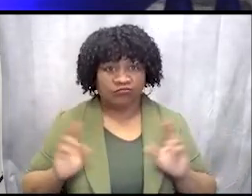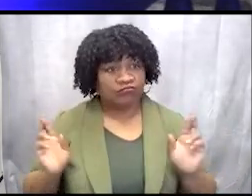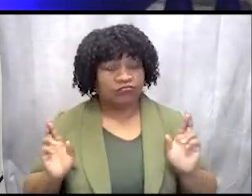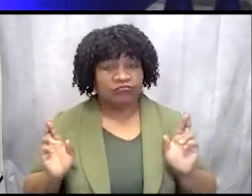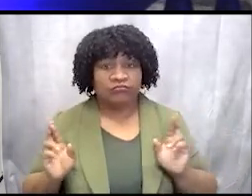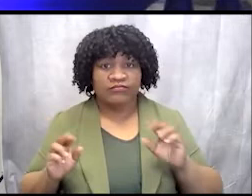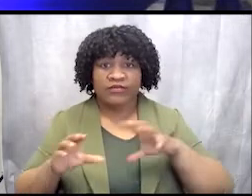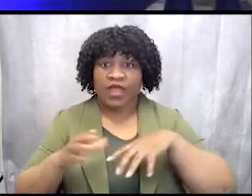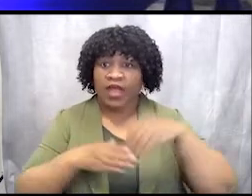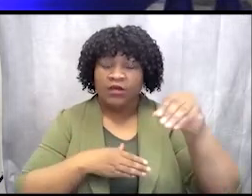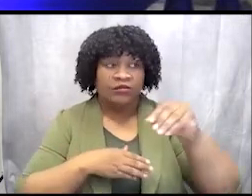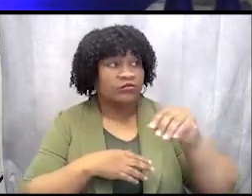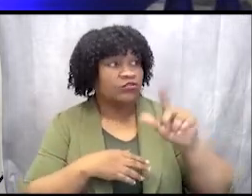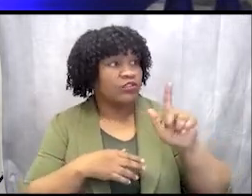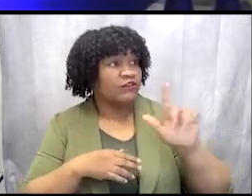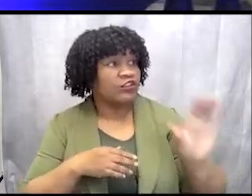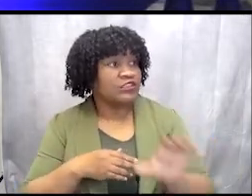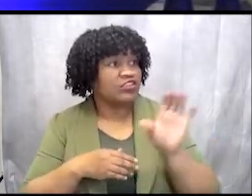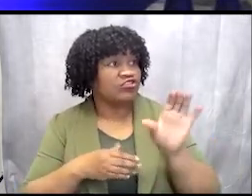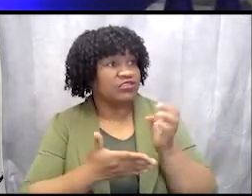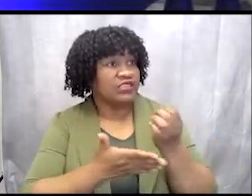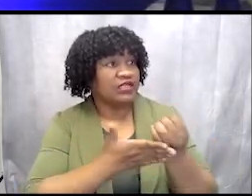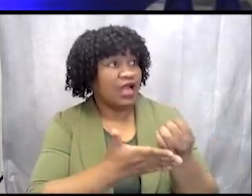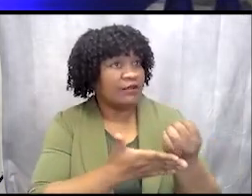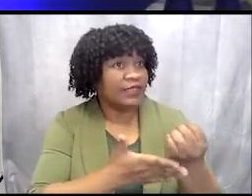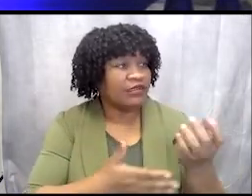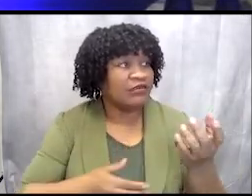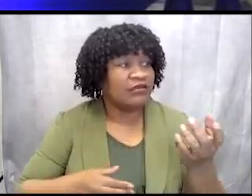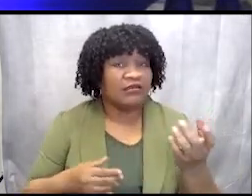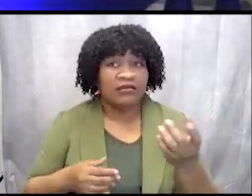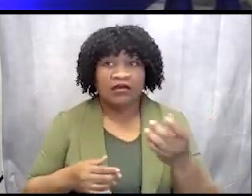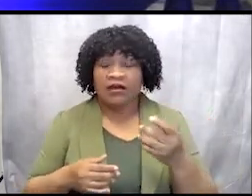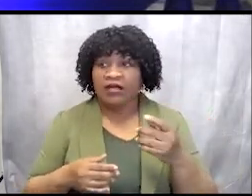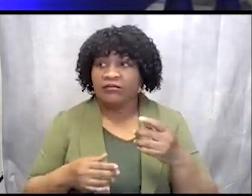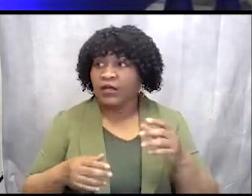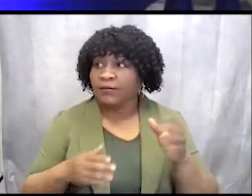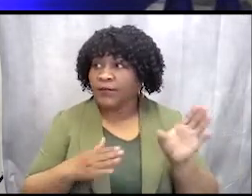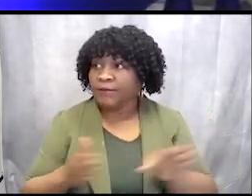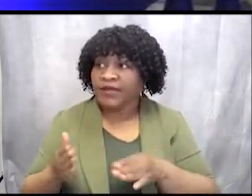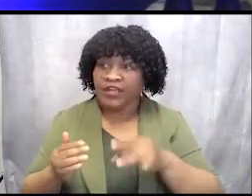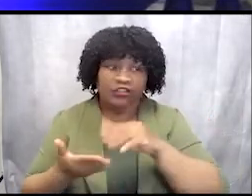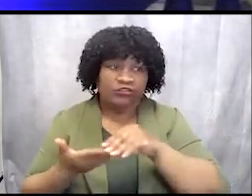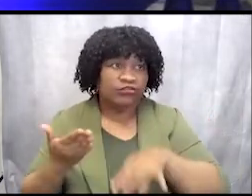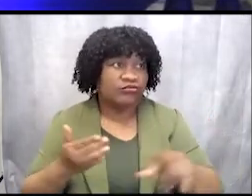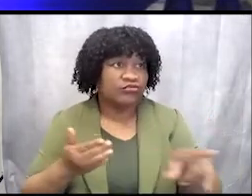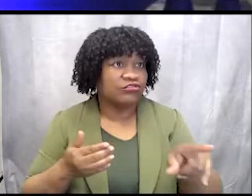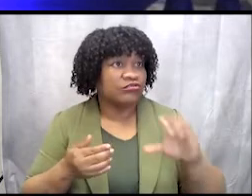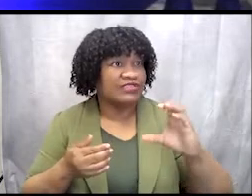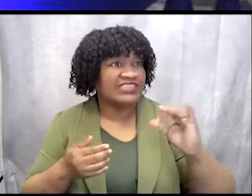in the economics of this 21st century economy. Civically, to make sure that they are prepared